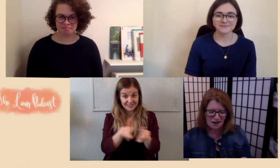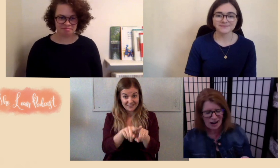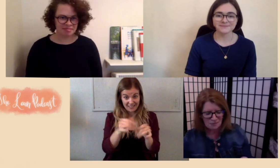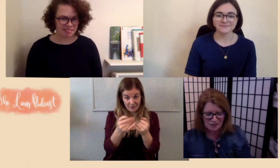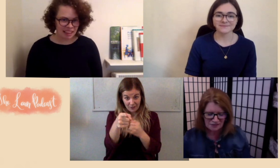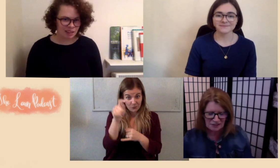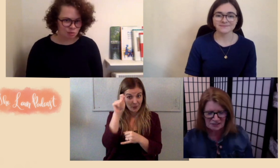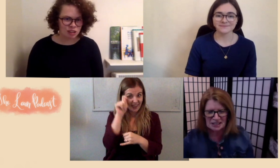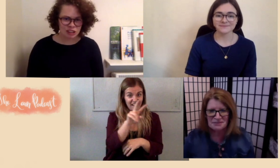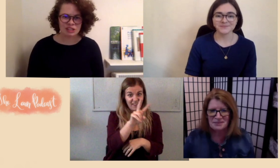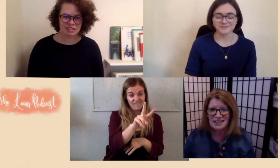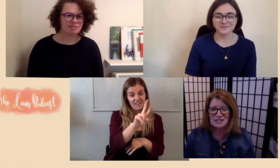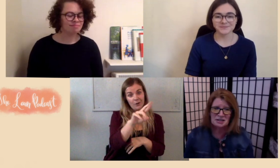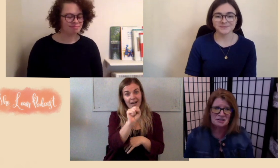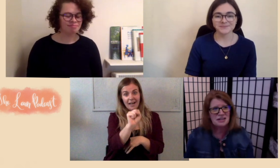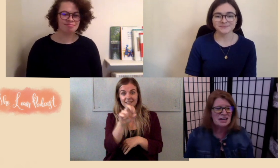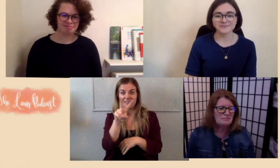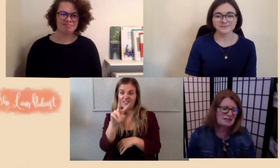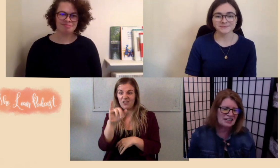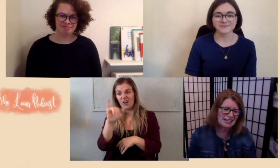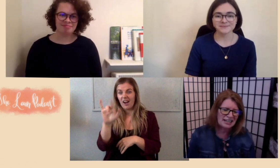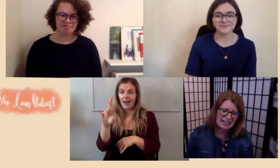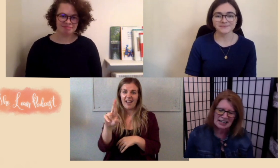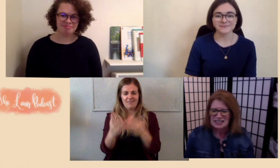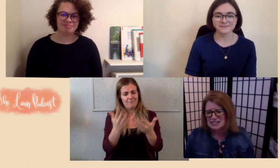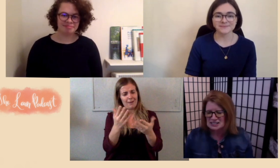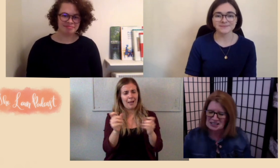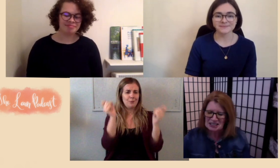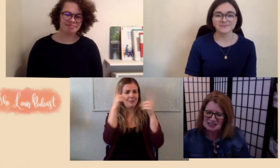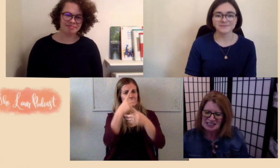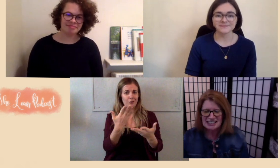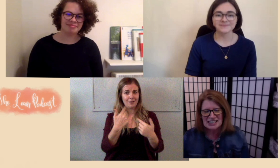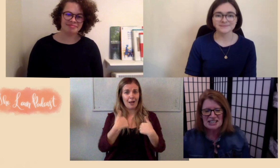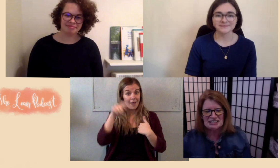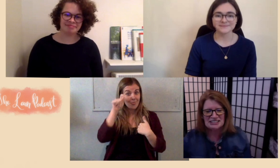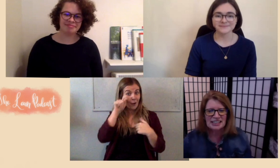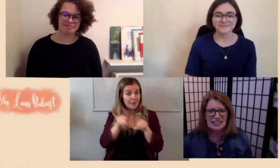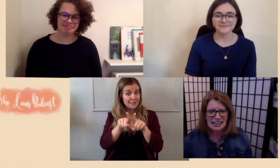So America, Scotland, you know?